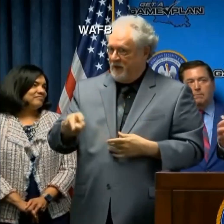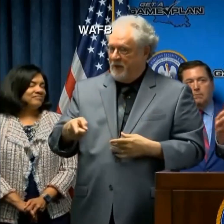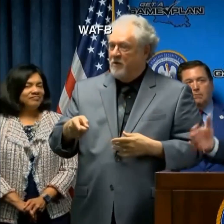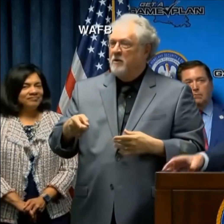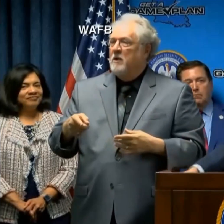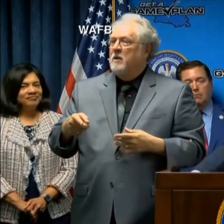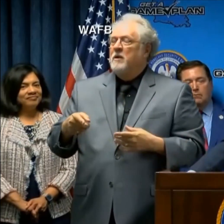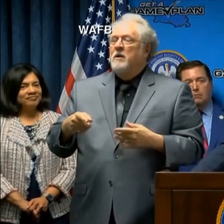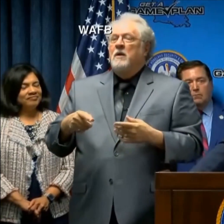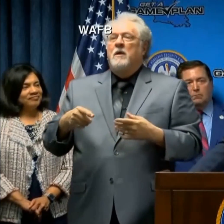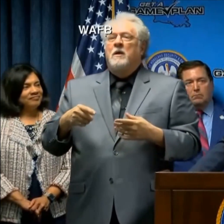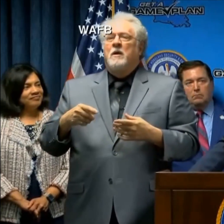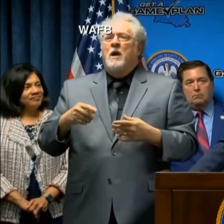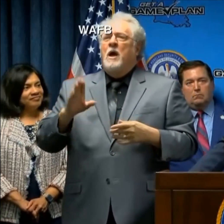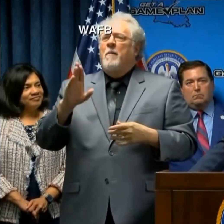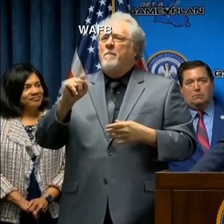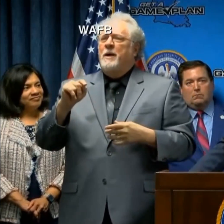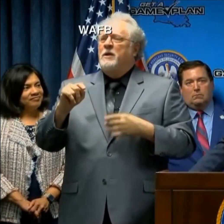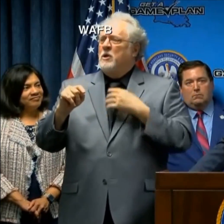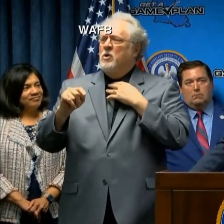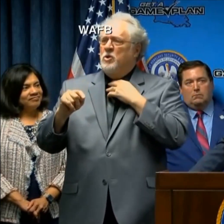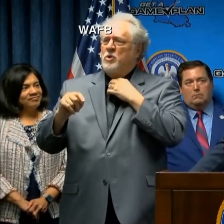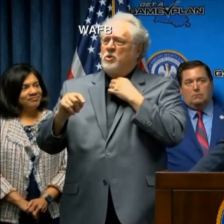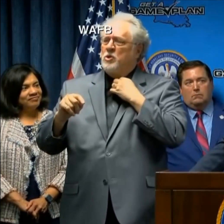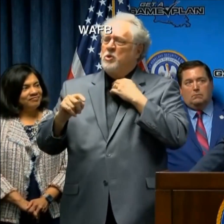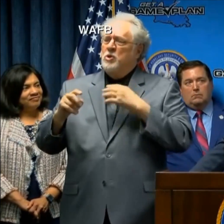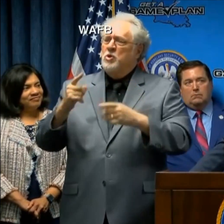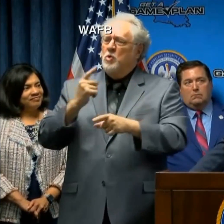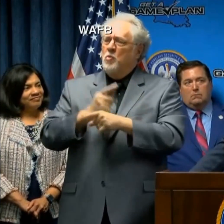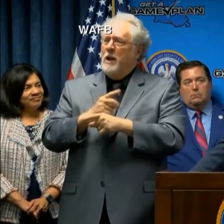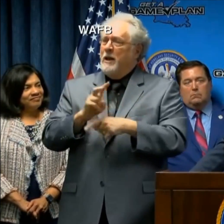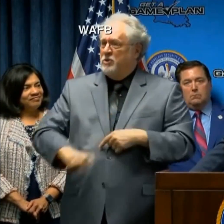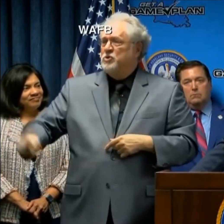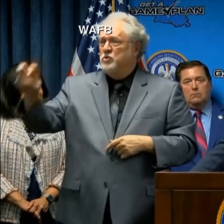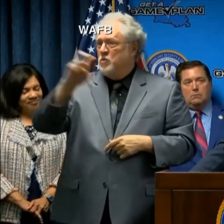those sorts of things but you're exactly right I mean tourism is incredibly